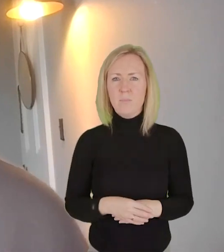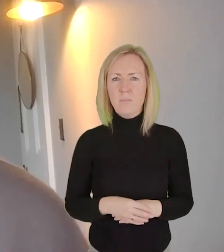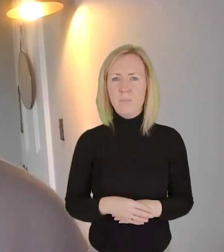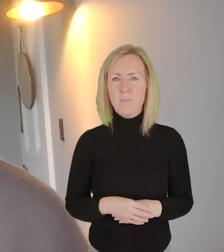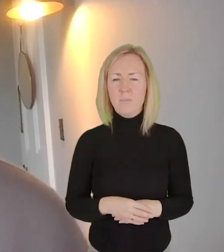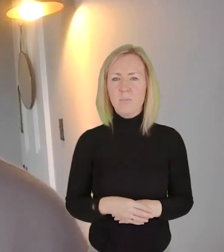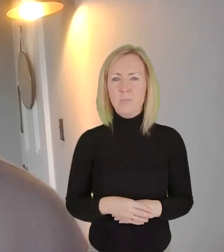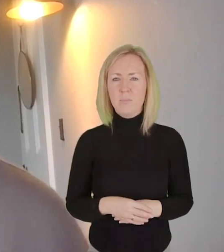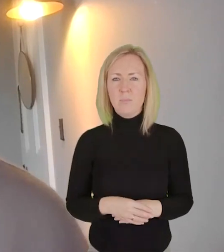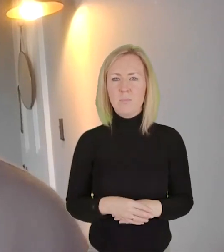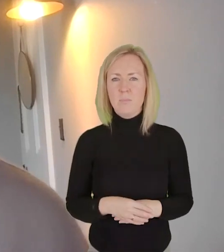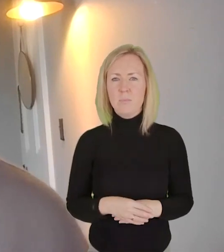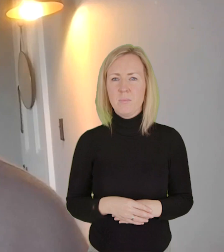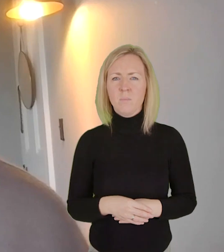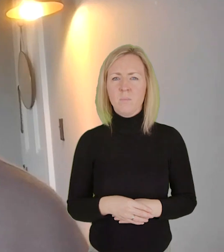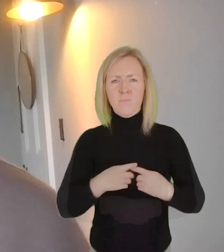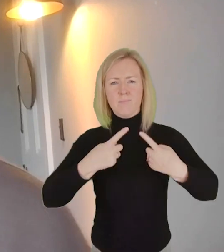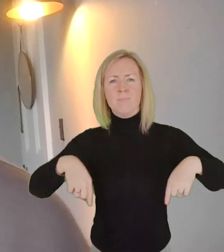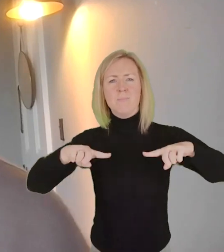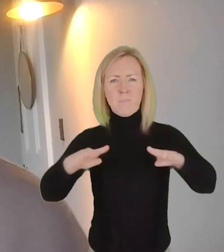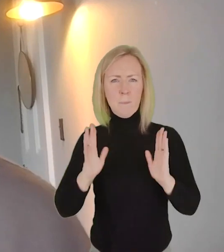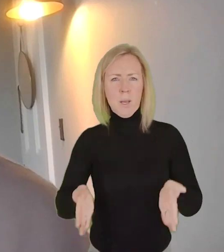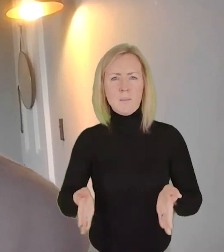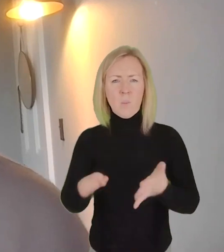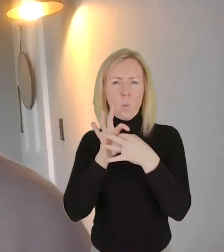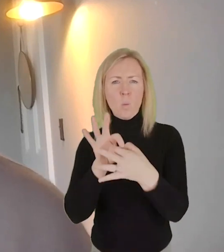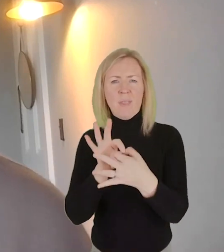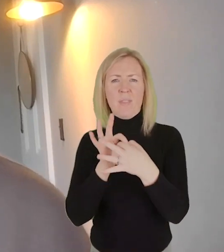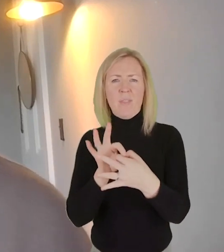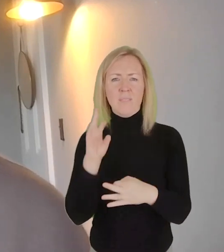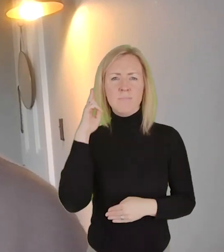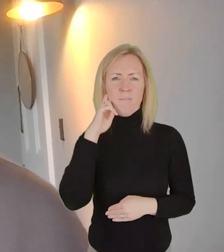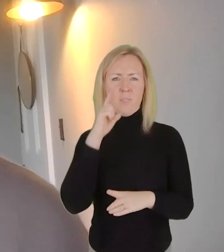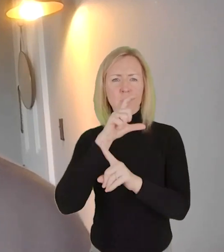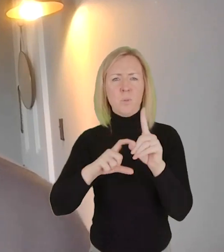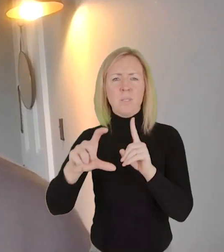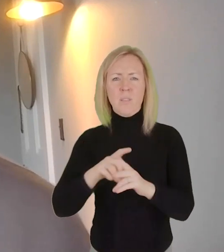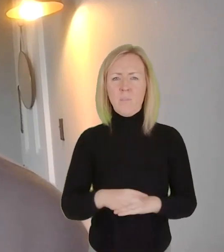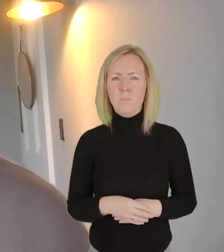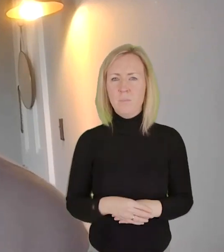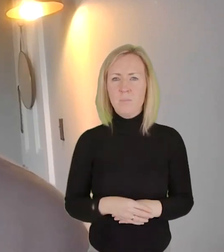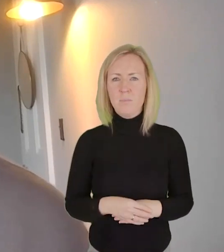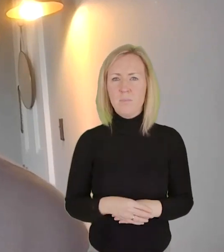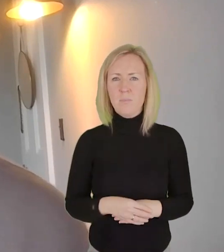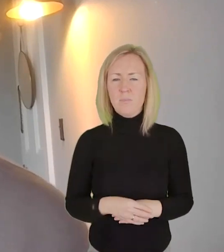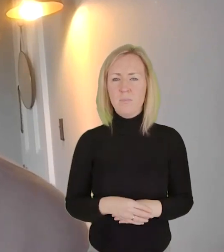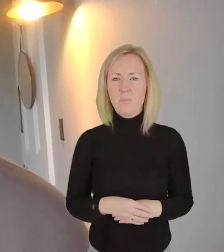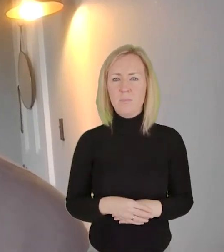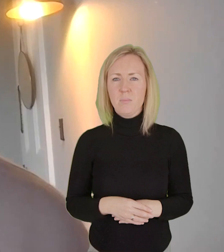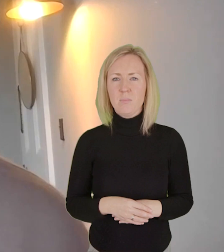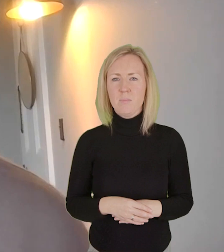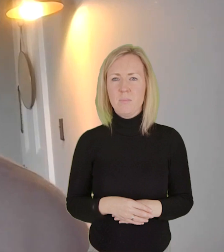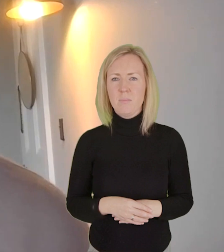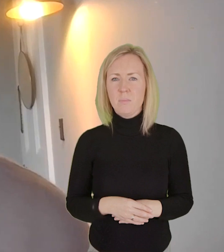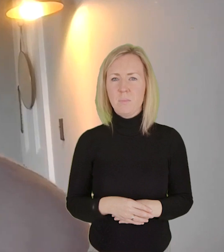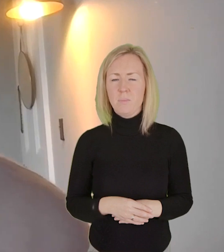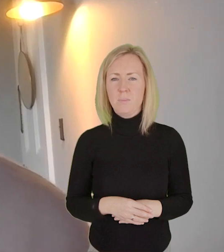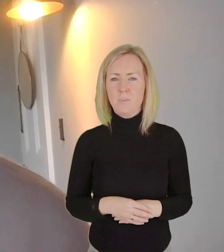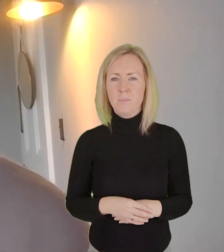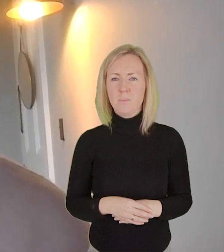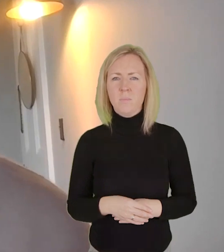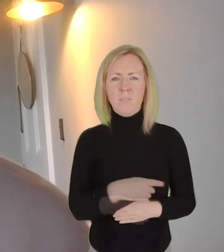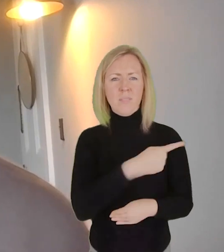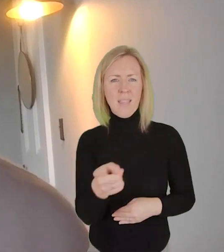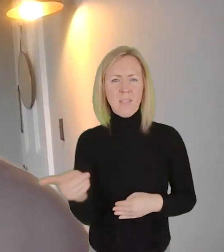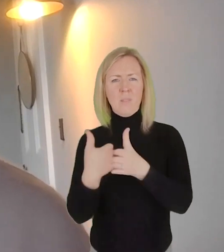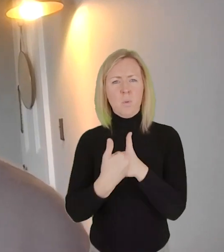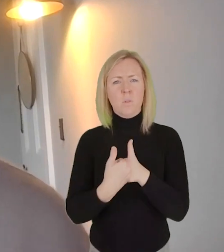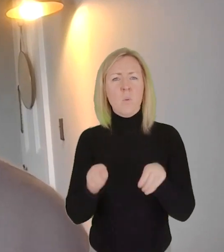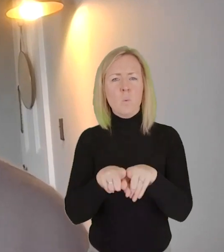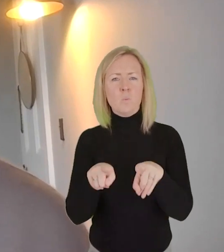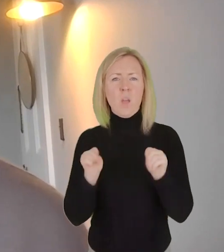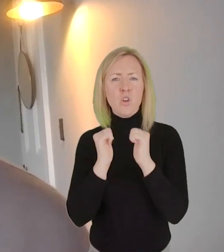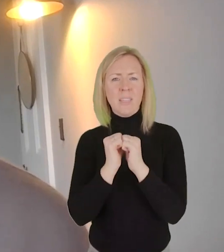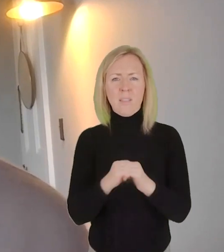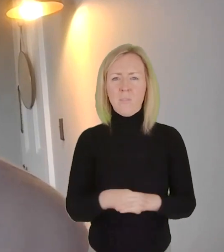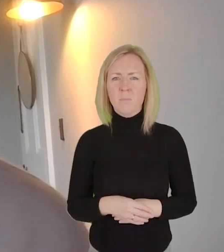It's really important that what we do is alongside the deaf community and kind of like with their gifts and their blessing and their buy-in as well.